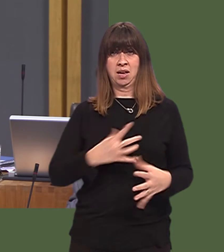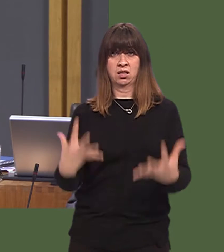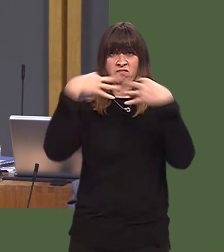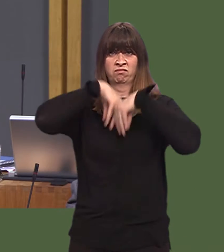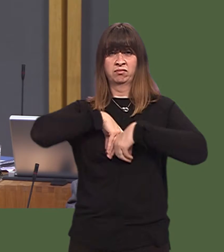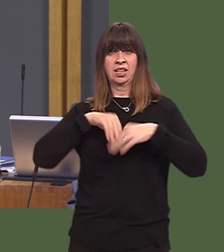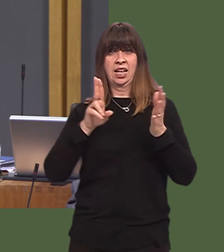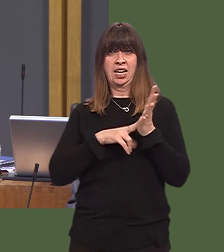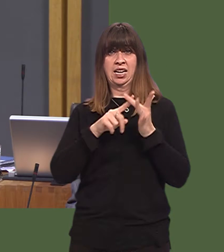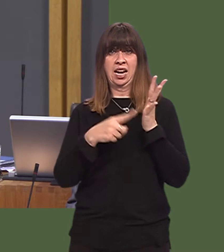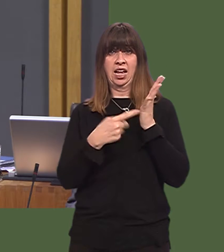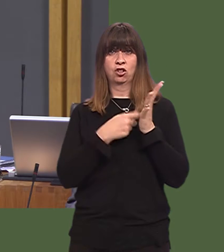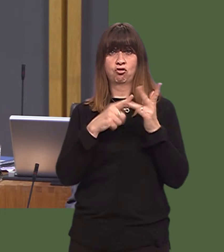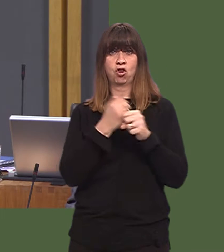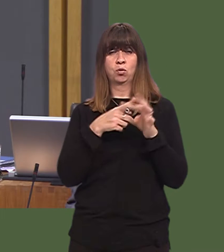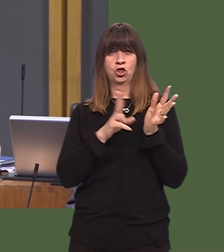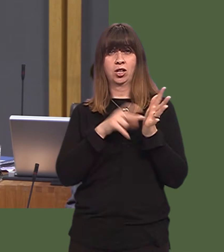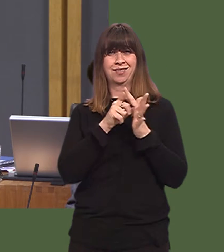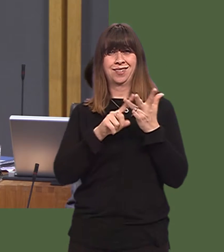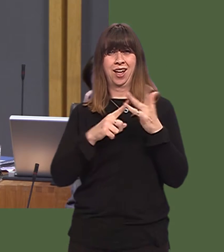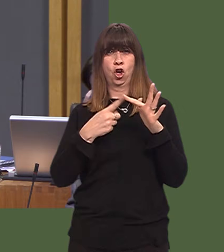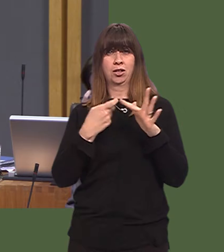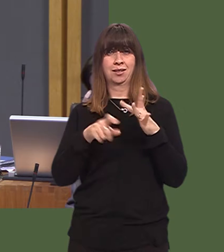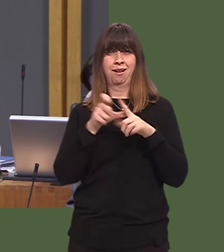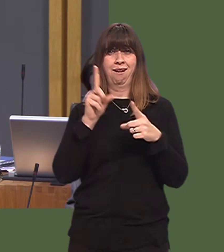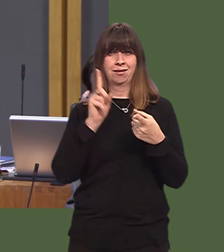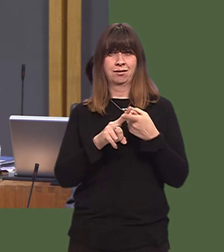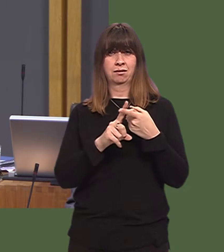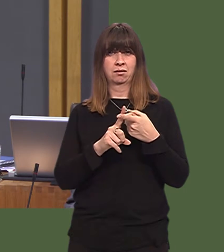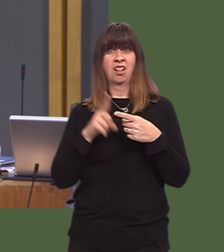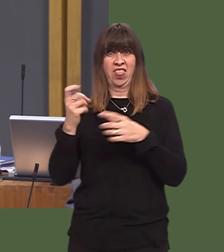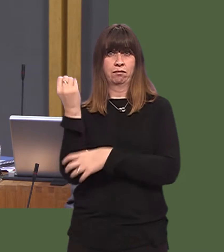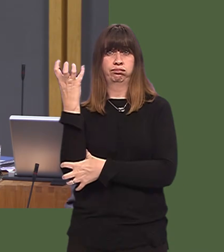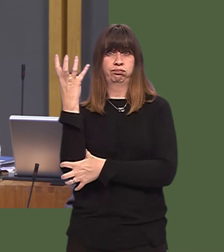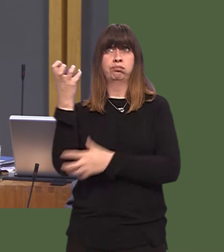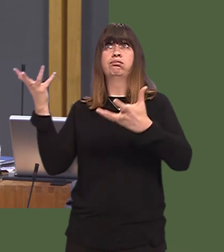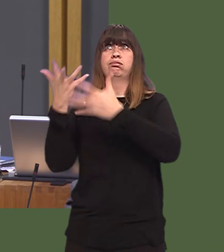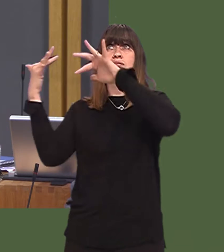dioxide pollution, which is the pollution emerging from Aberthaw power station.